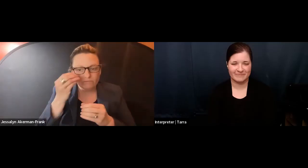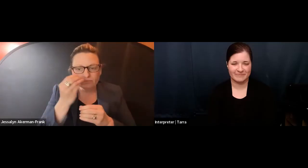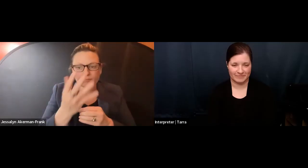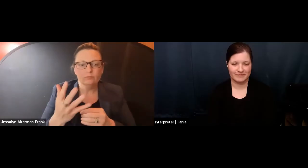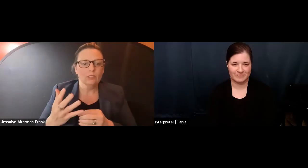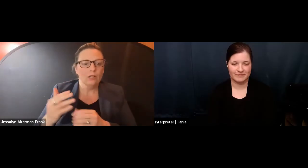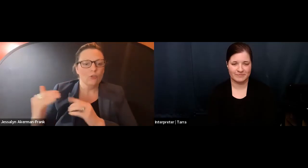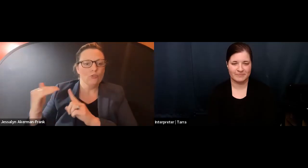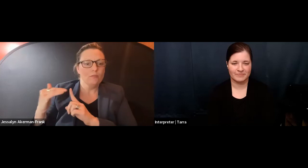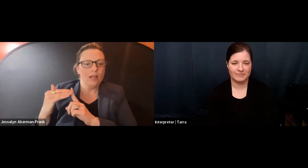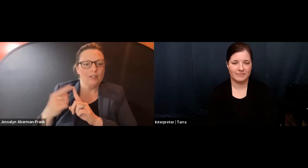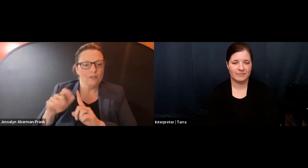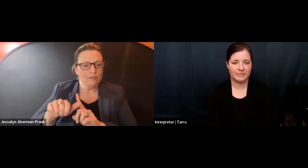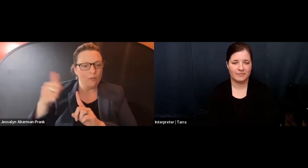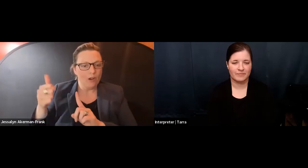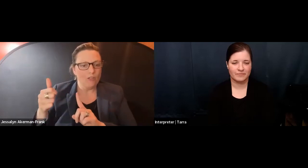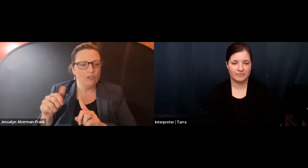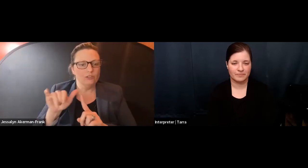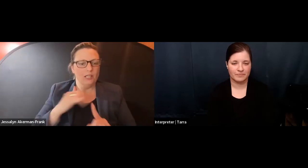Next person, please. Jessalyn: I'm turning Kaitlyn off at this time.